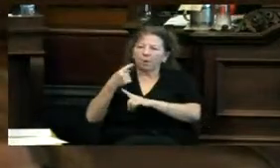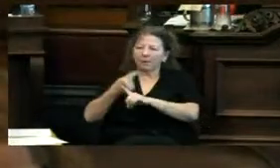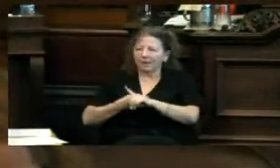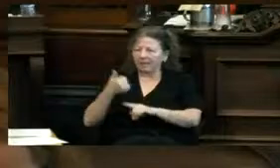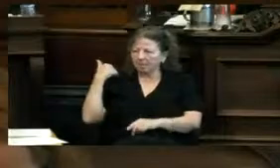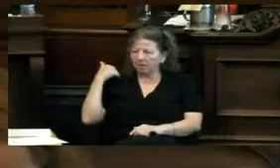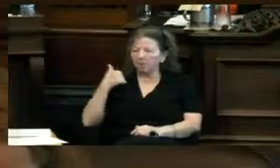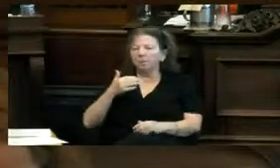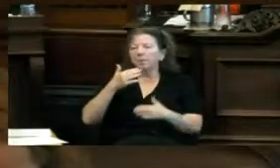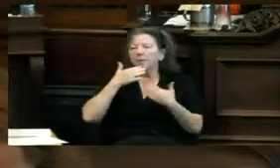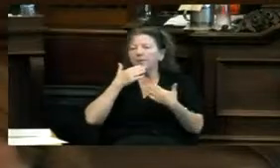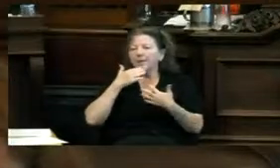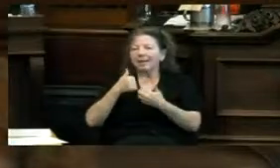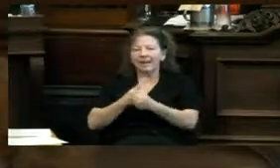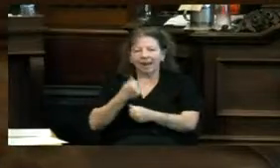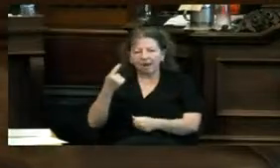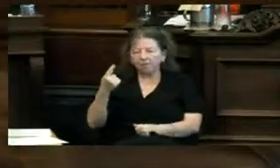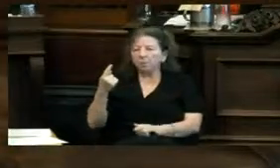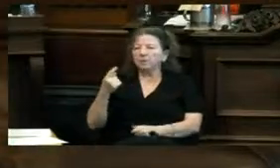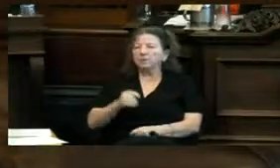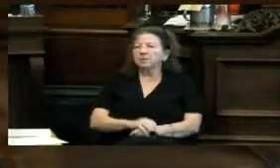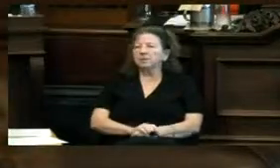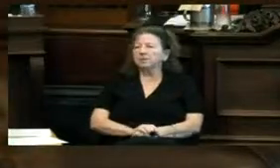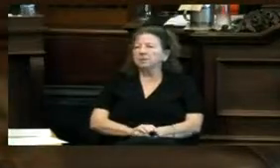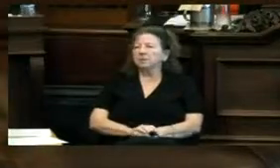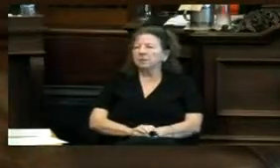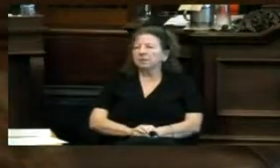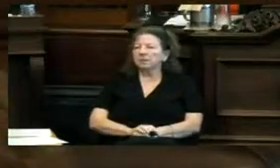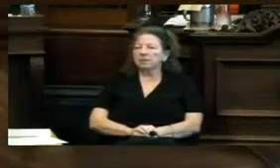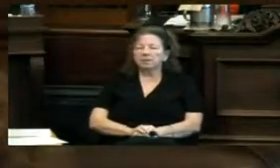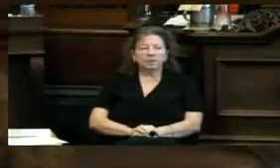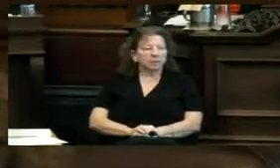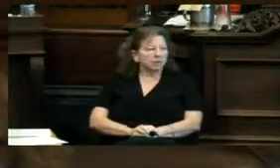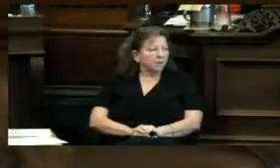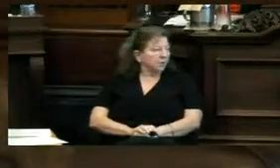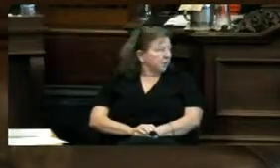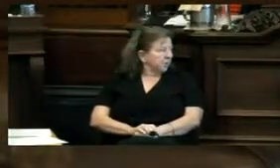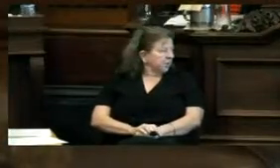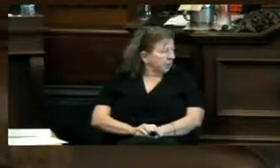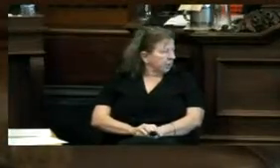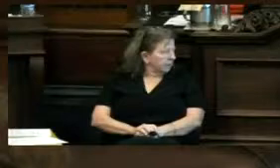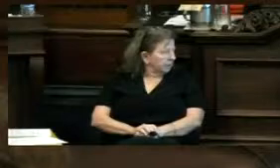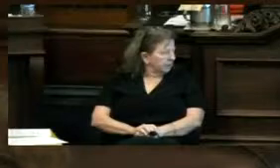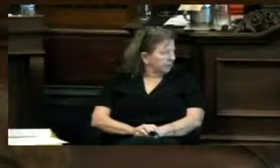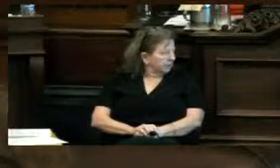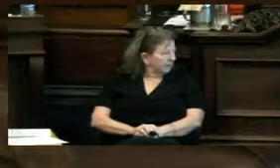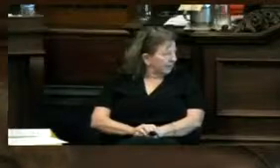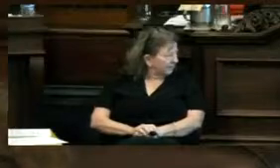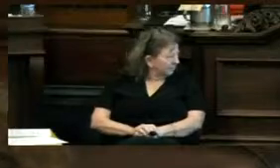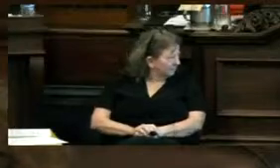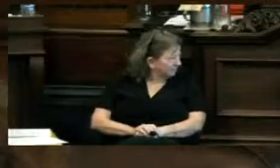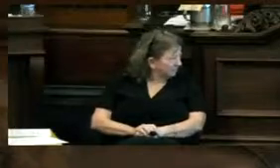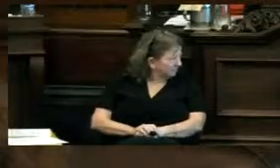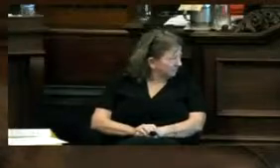grateful for been a busy month though. And I want to last month of course. Want to thank